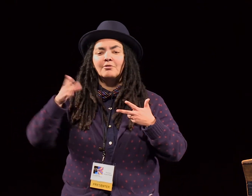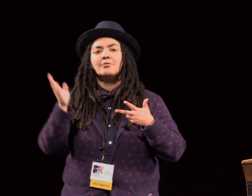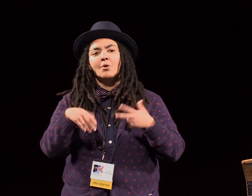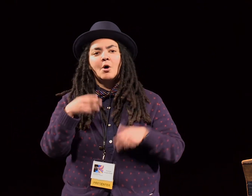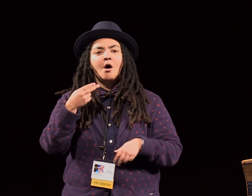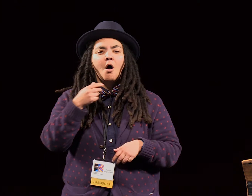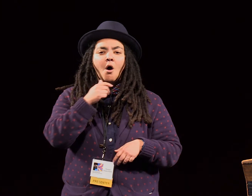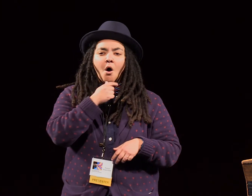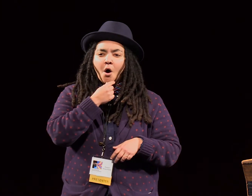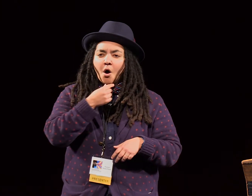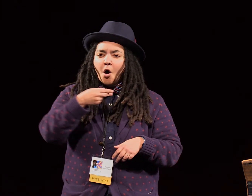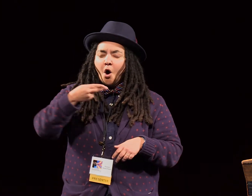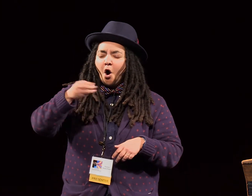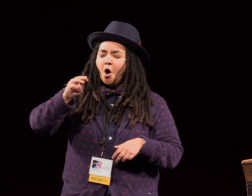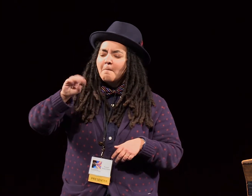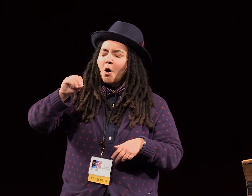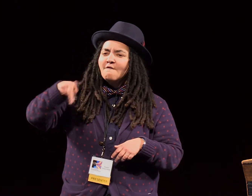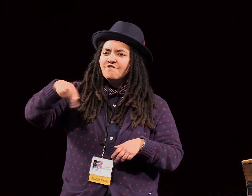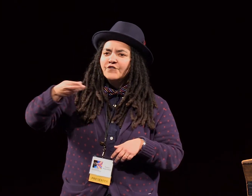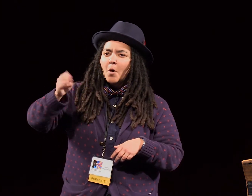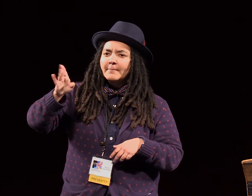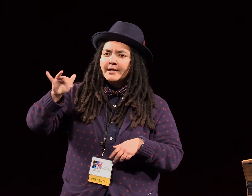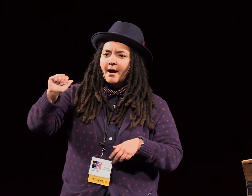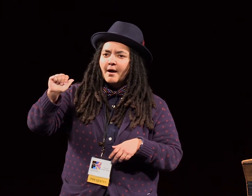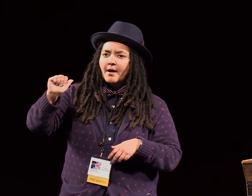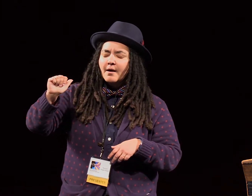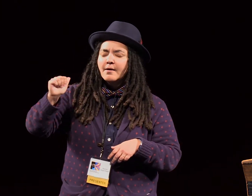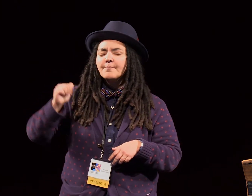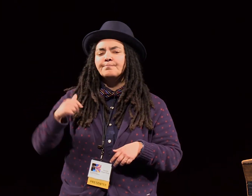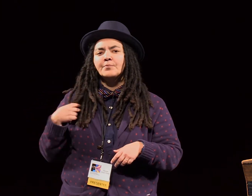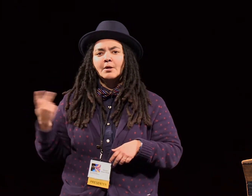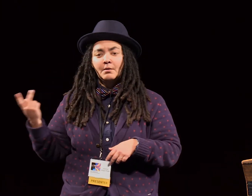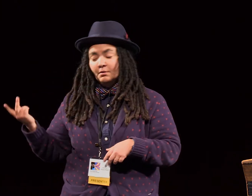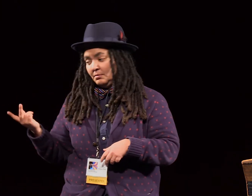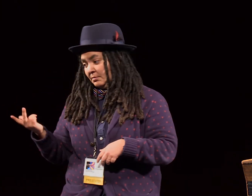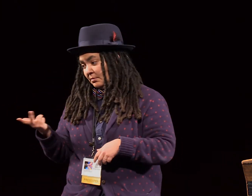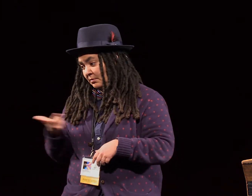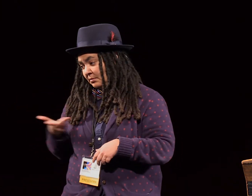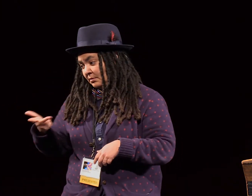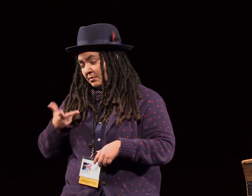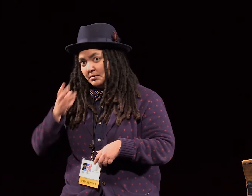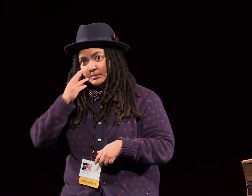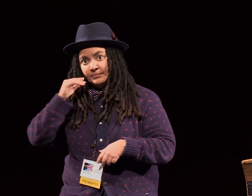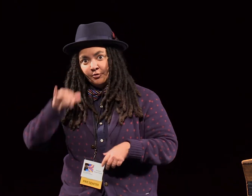The next one I like to discuss is being queer or gay and homophobia.